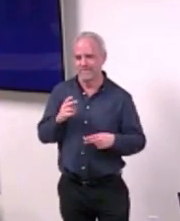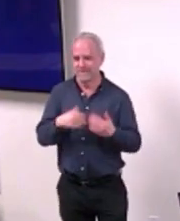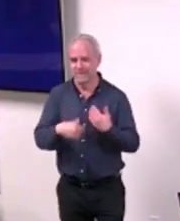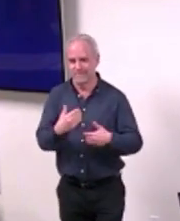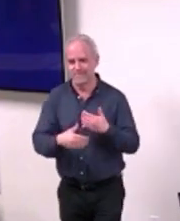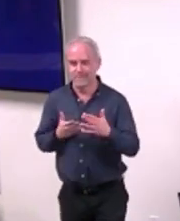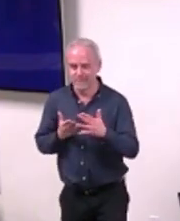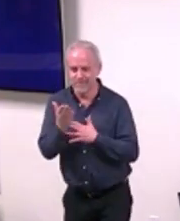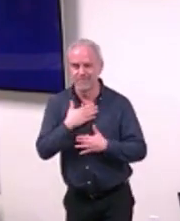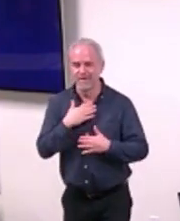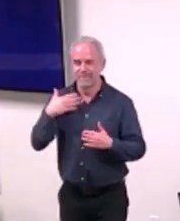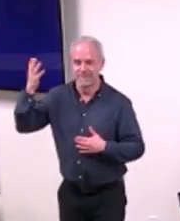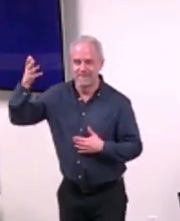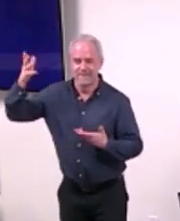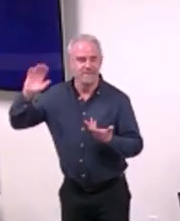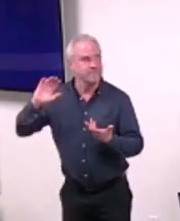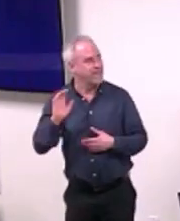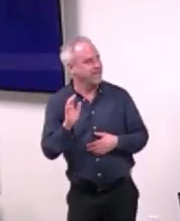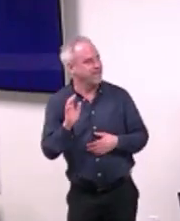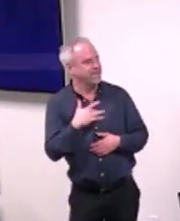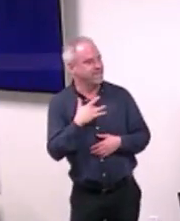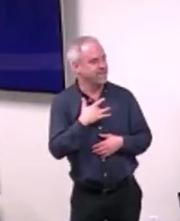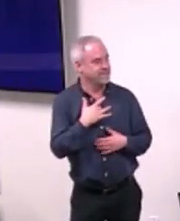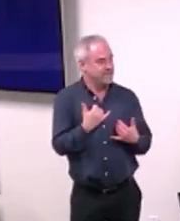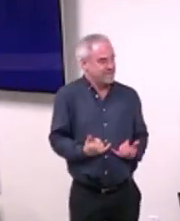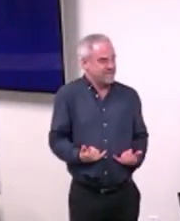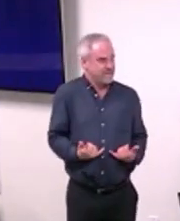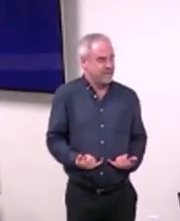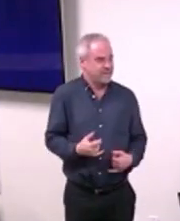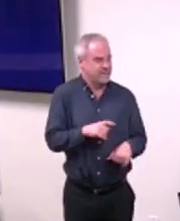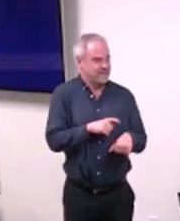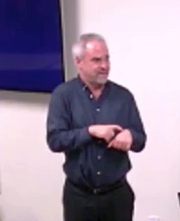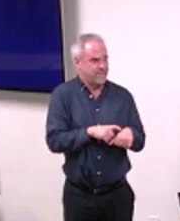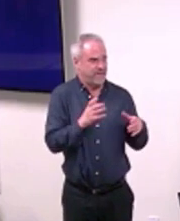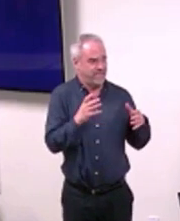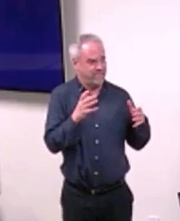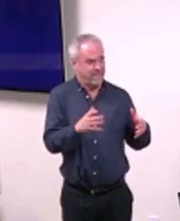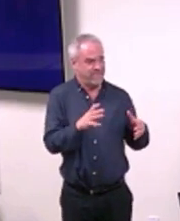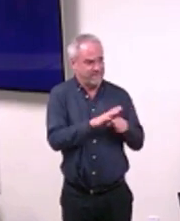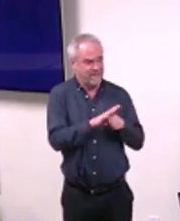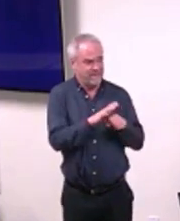And I think, Cathy, I've left time for Q&A. Did I leave enough time?